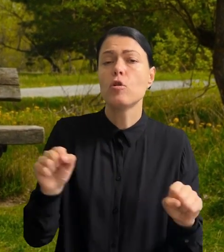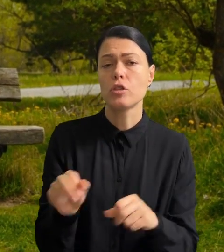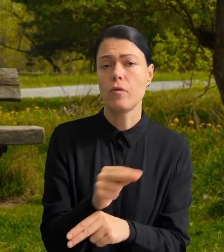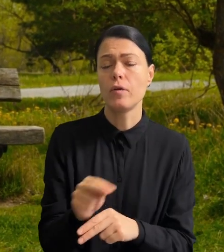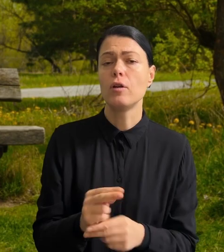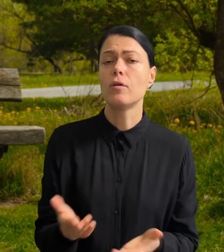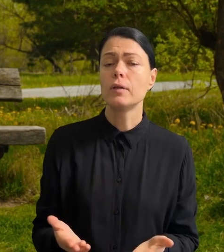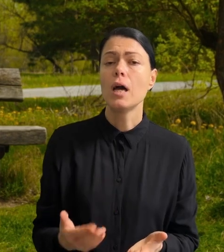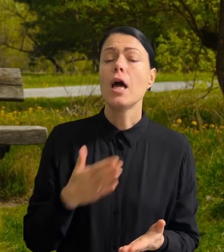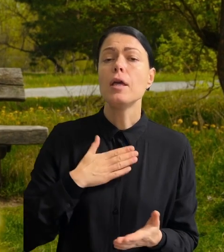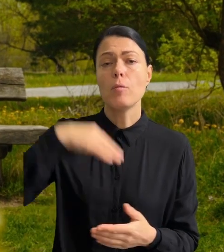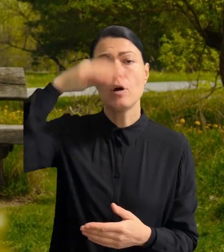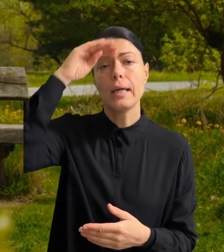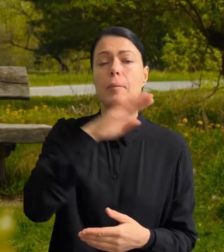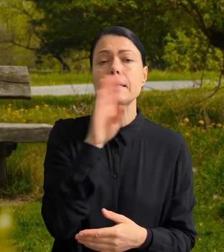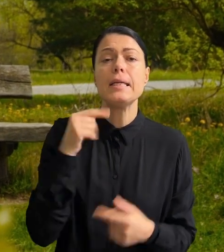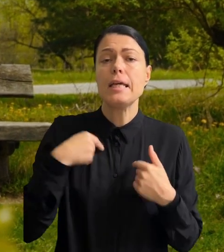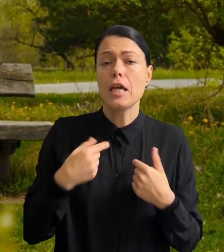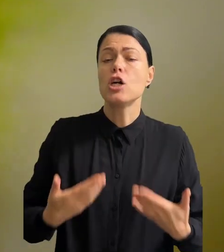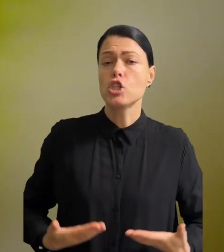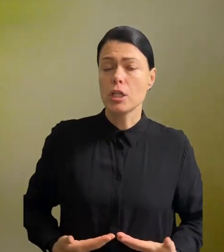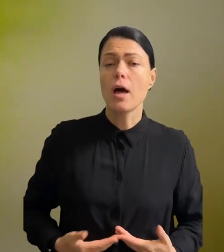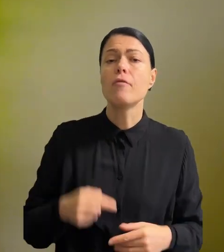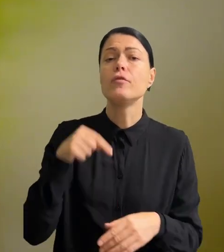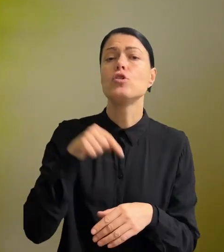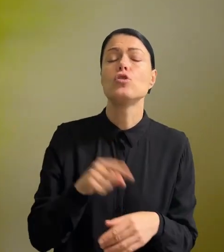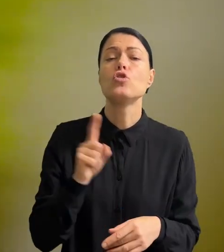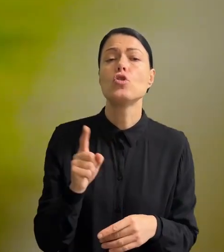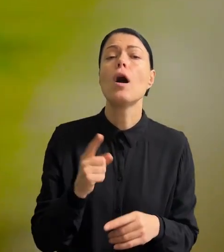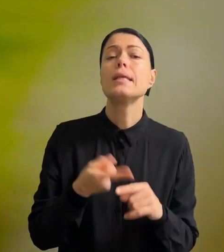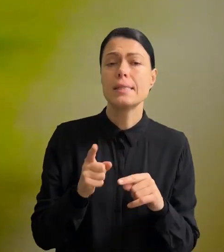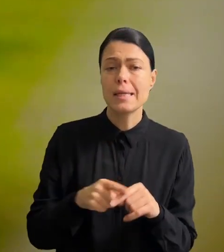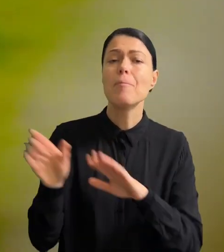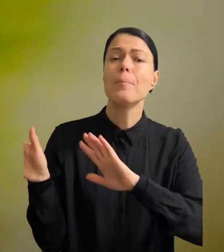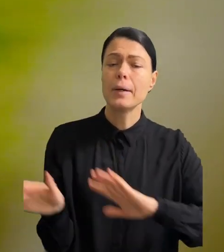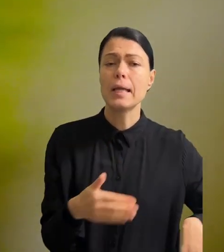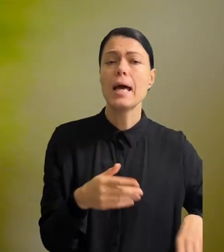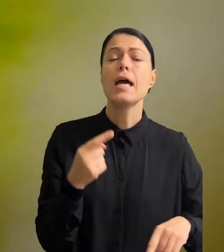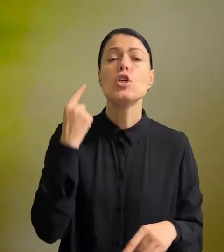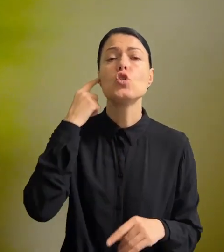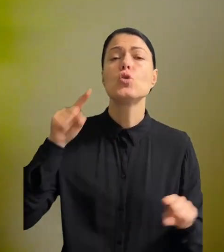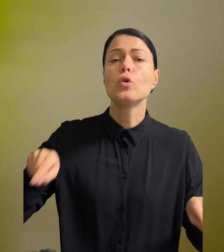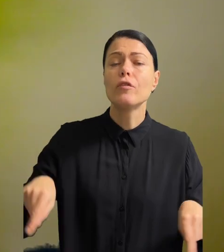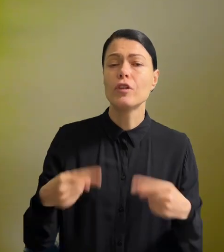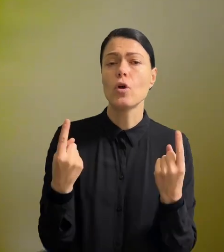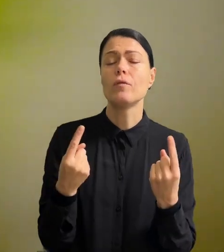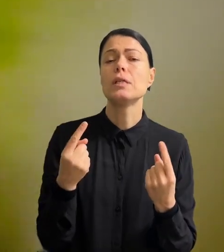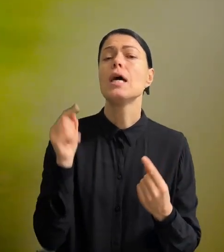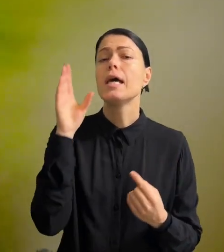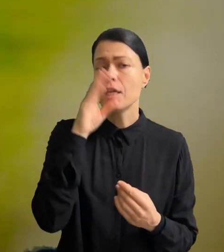Both my parents and I lived with the belief that it would pass, that my hearing could be restored and corrected.